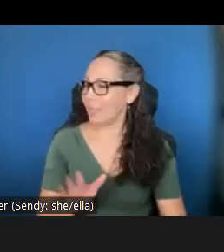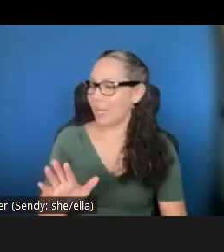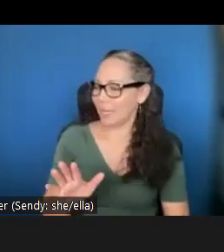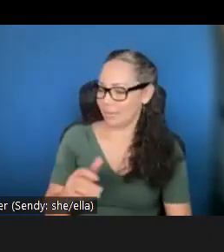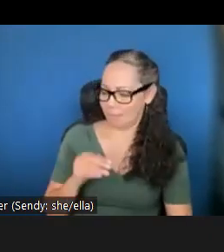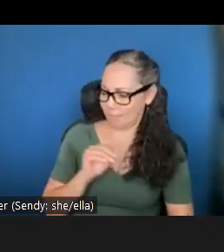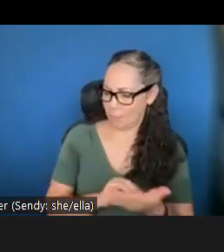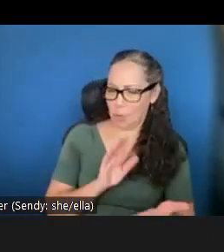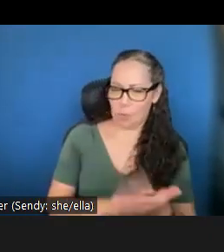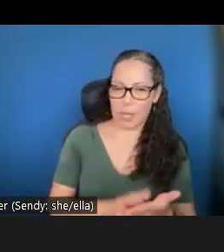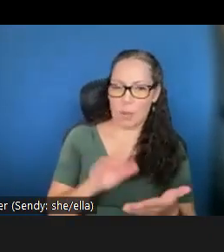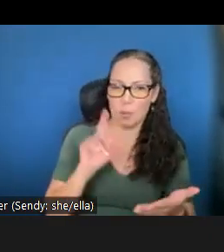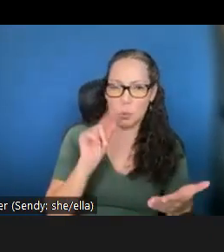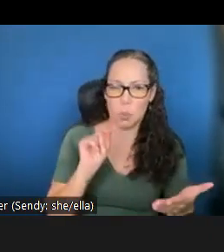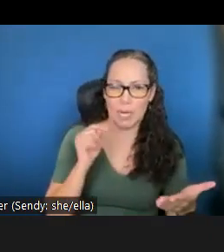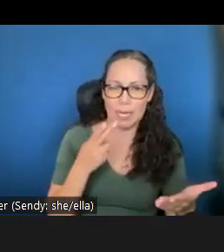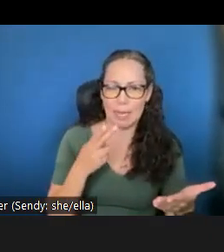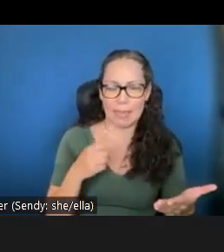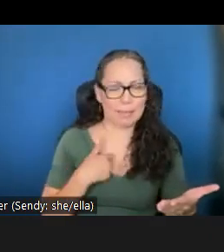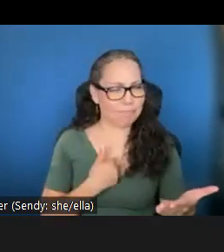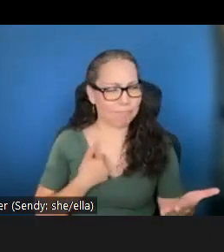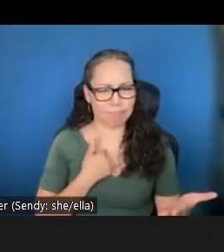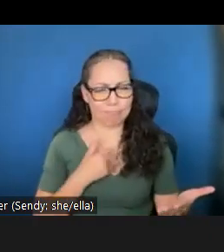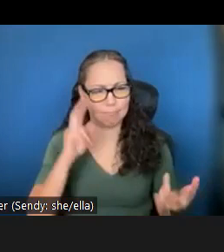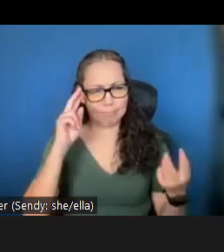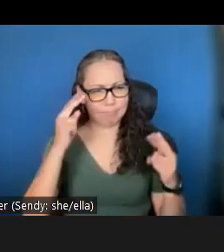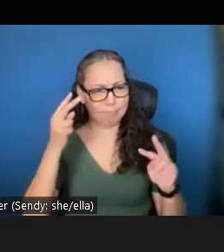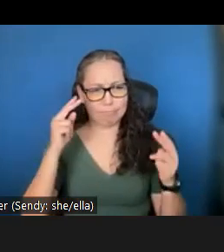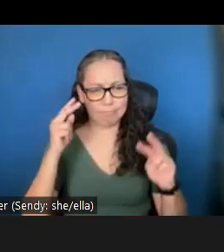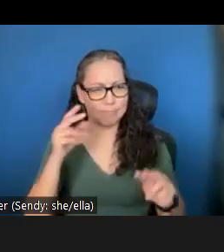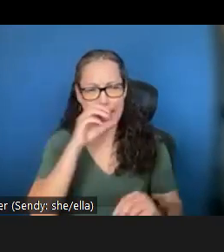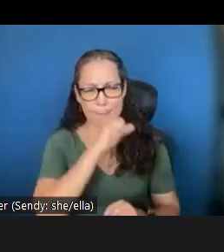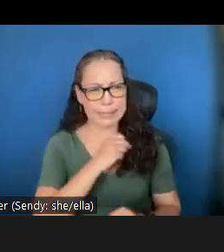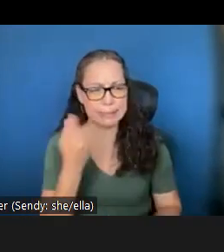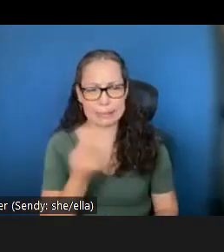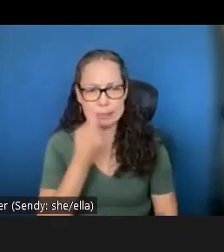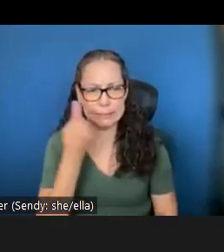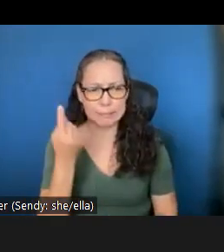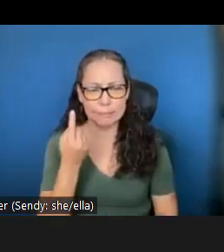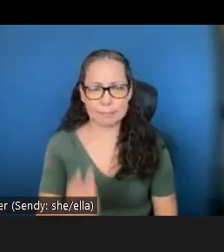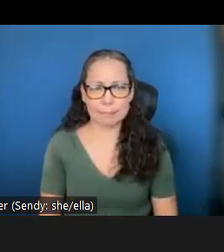wrote 20th I thought that's what it said I must have Miss uh I just want to make sure